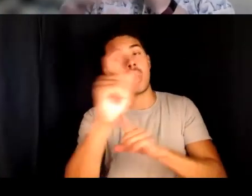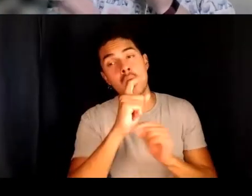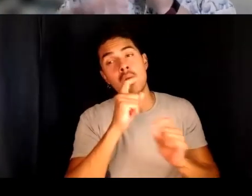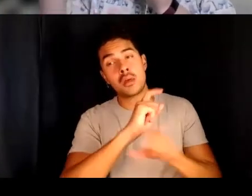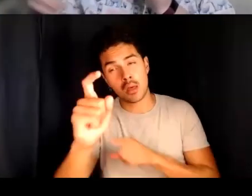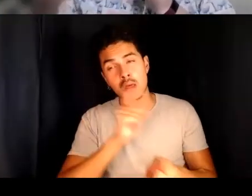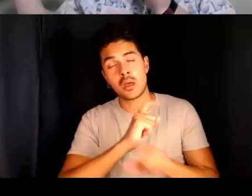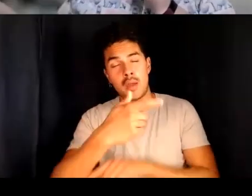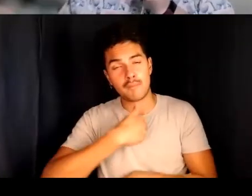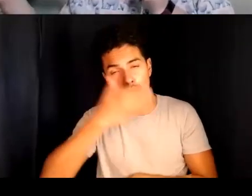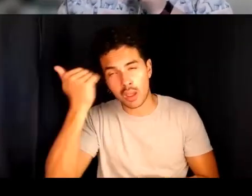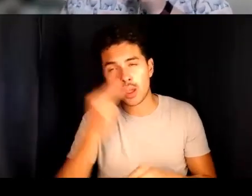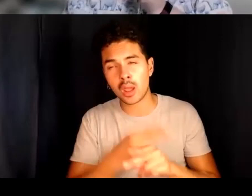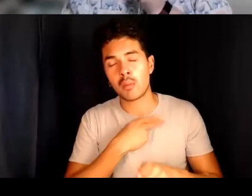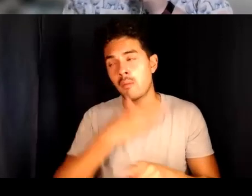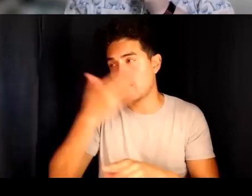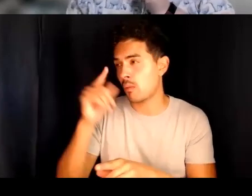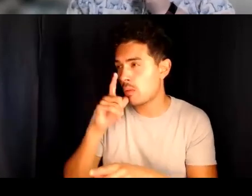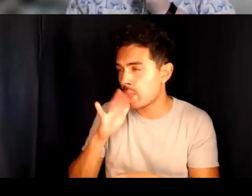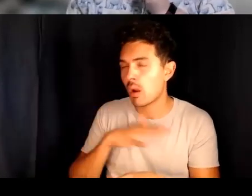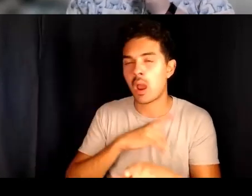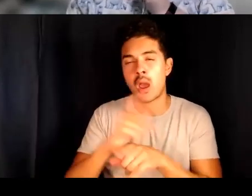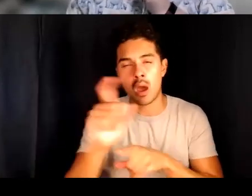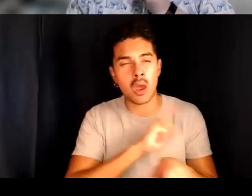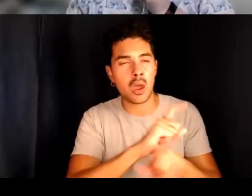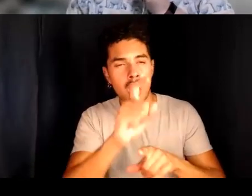People have to call a lot of different places to figure out the ones that help.